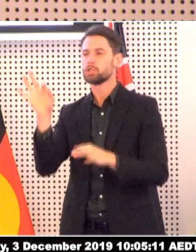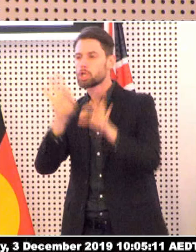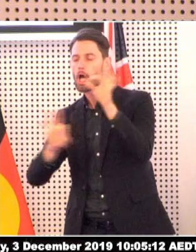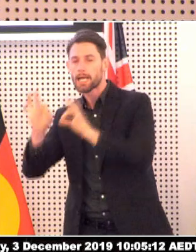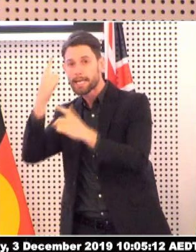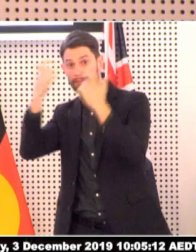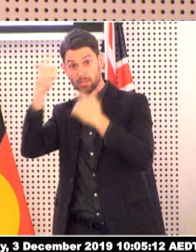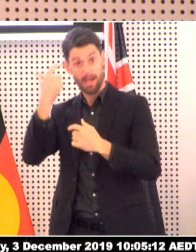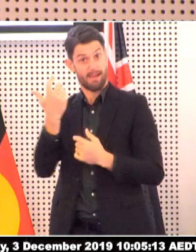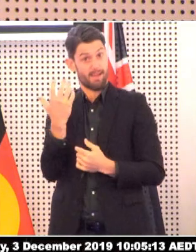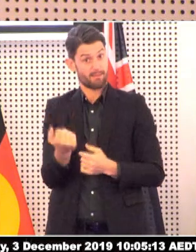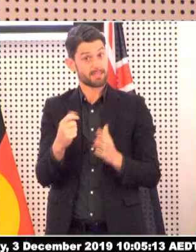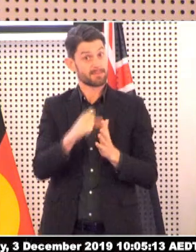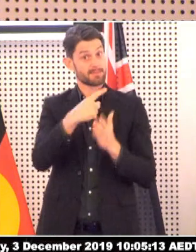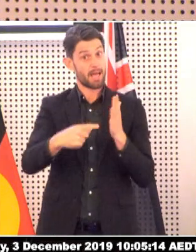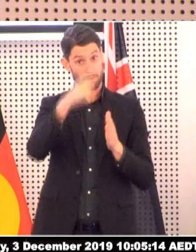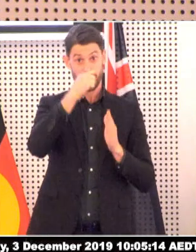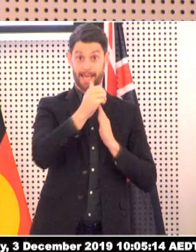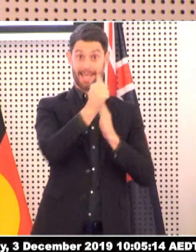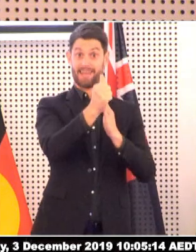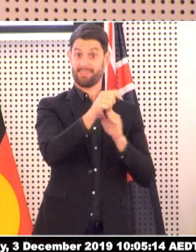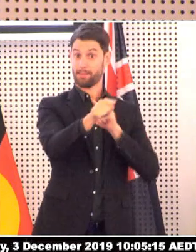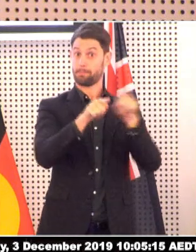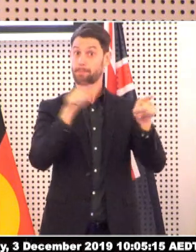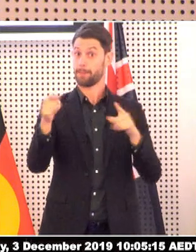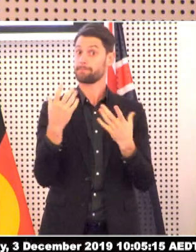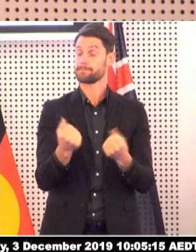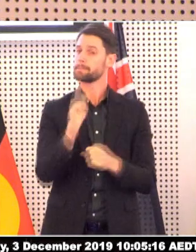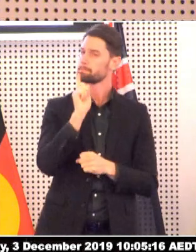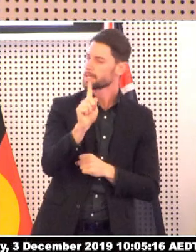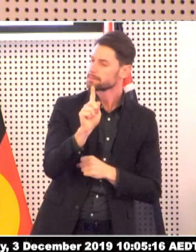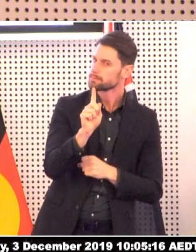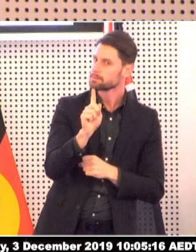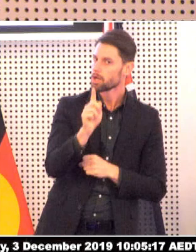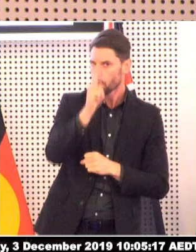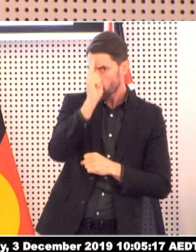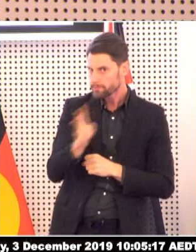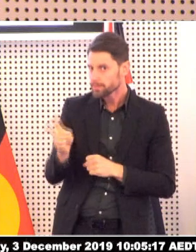Sadly, however, disabled leaders are often not recognised nor given the same